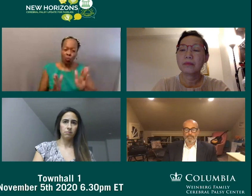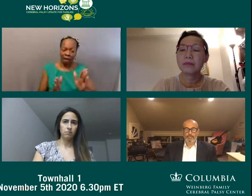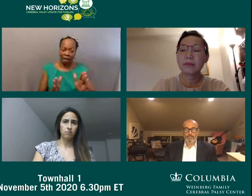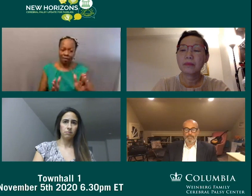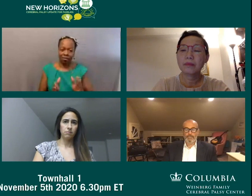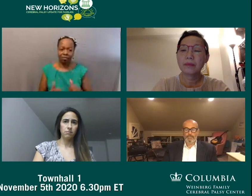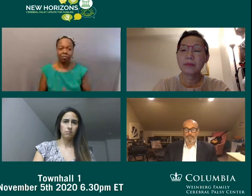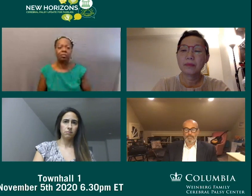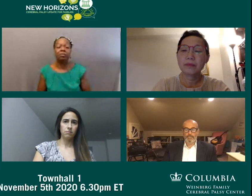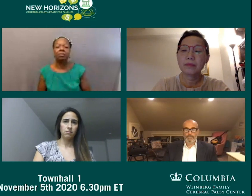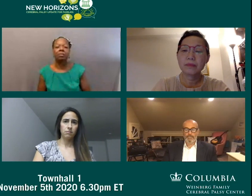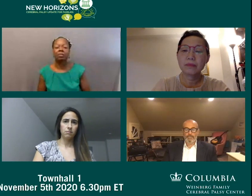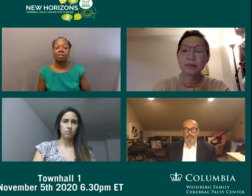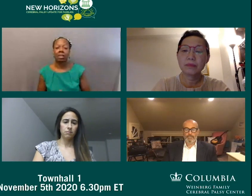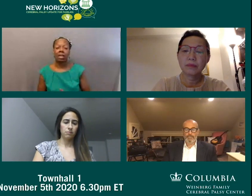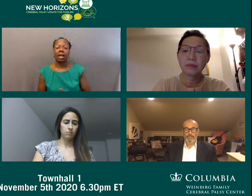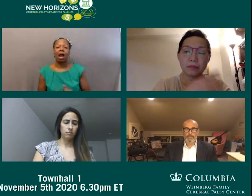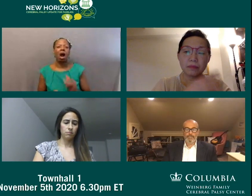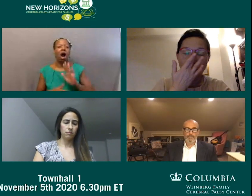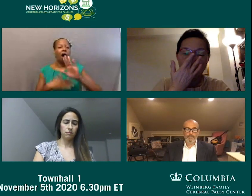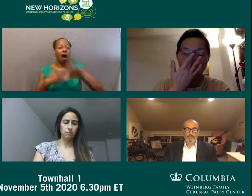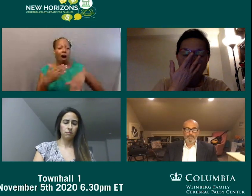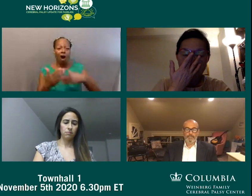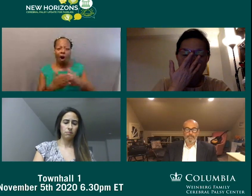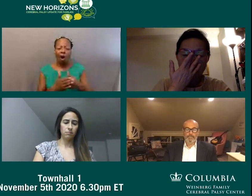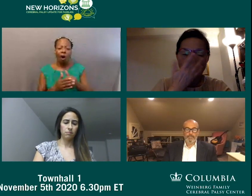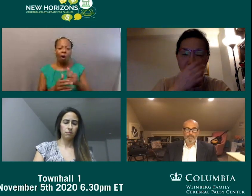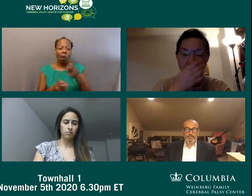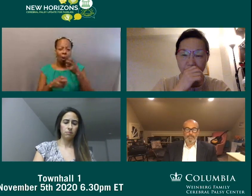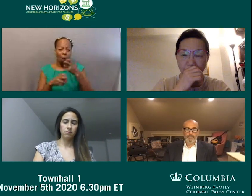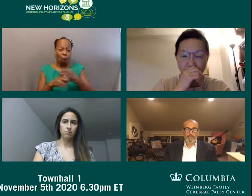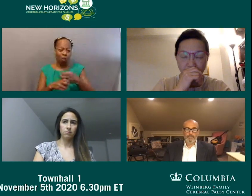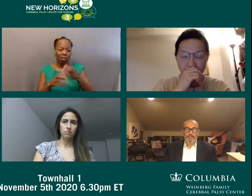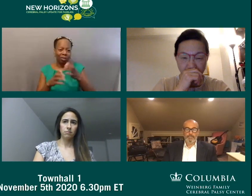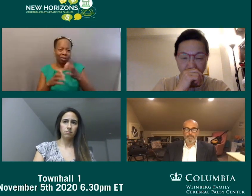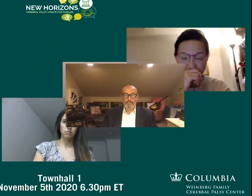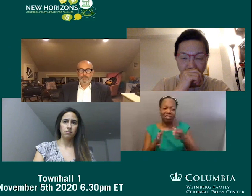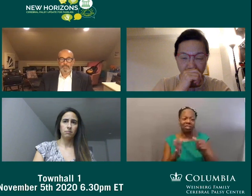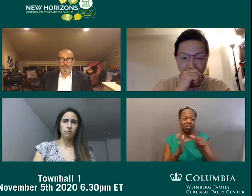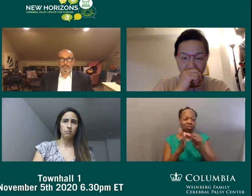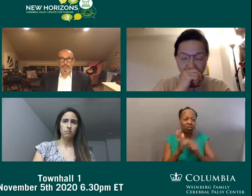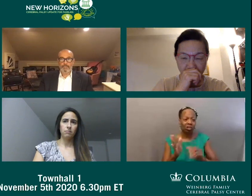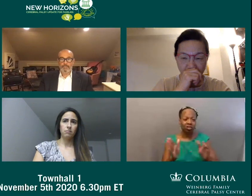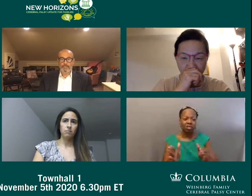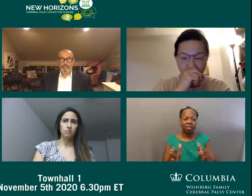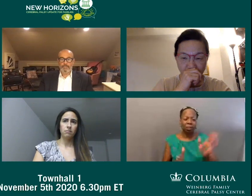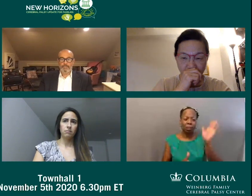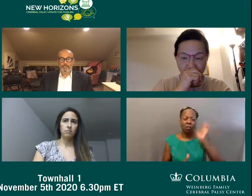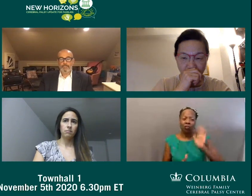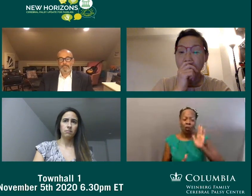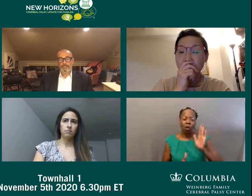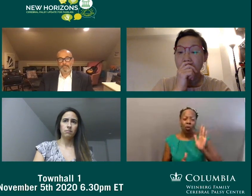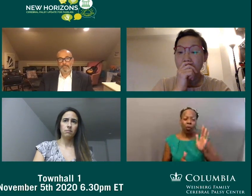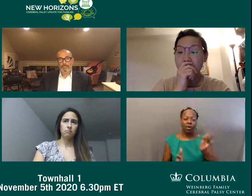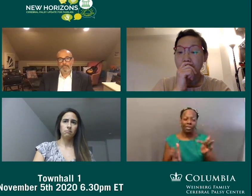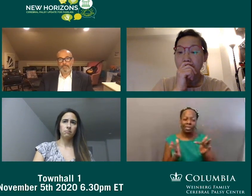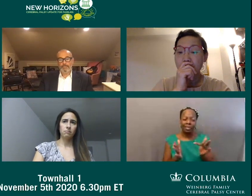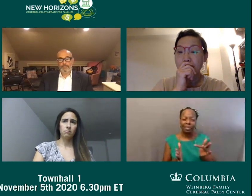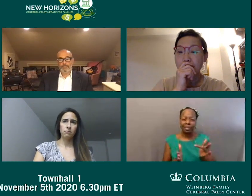all people, all orthopedic surgeons do is to go for the muscles and tendons and cut them. And people tend to forget